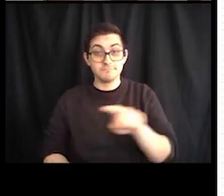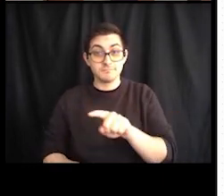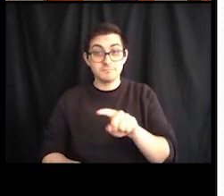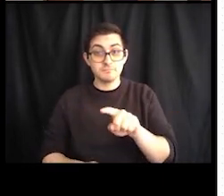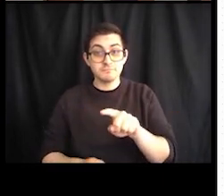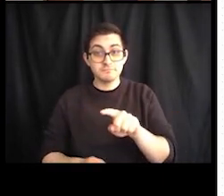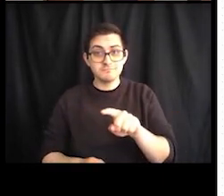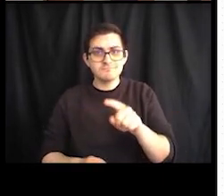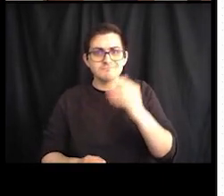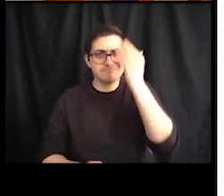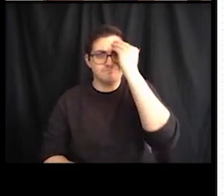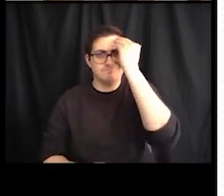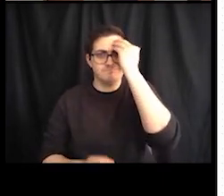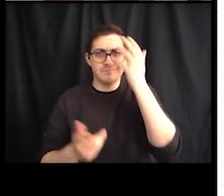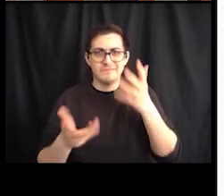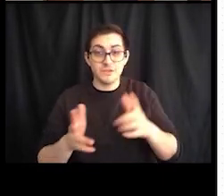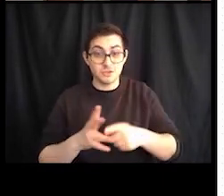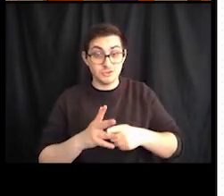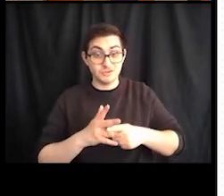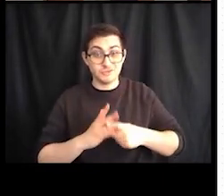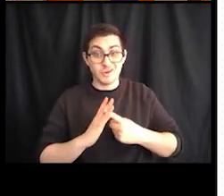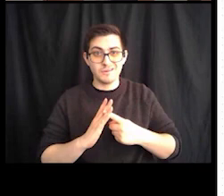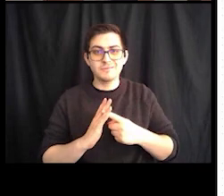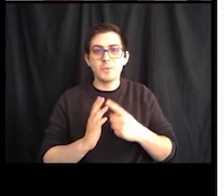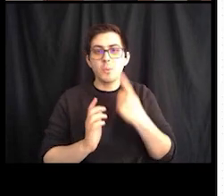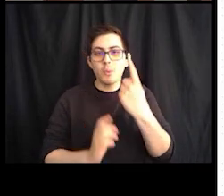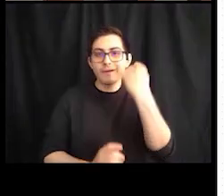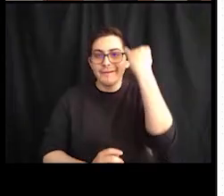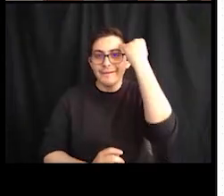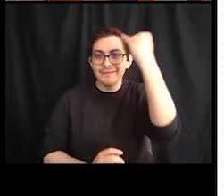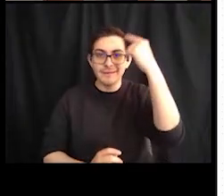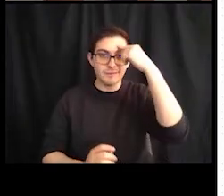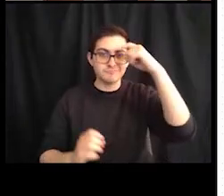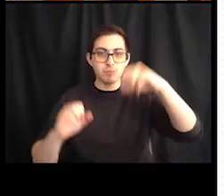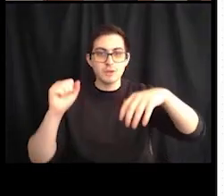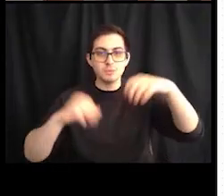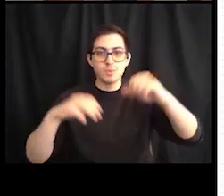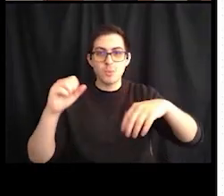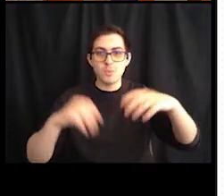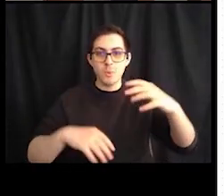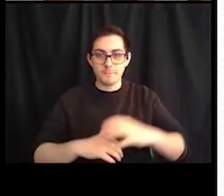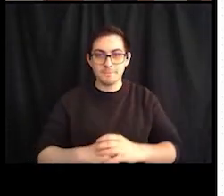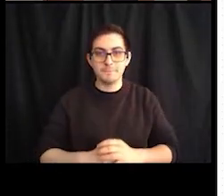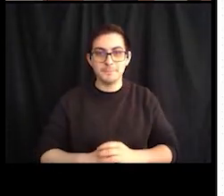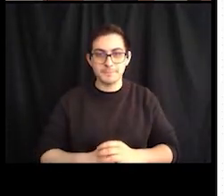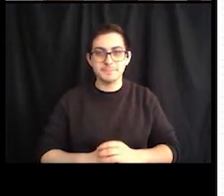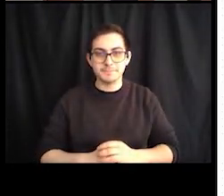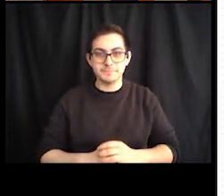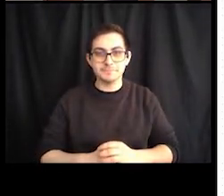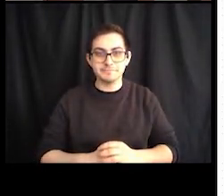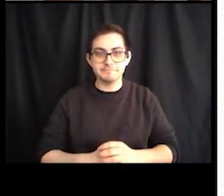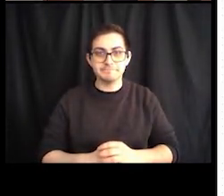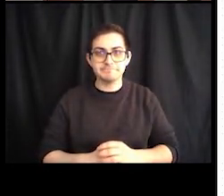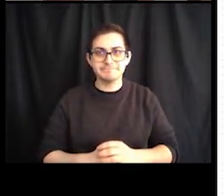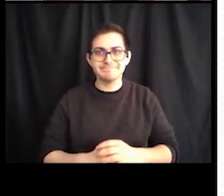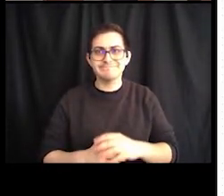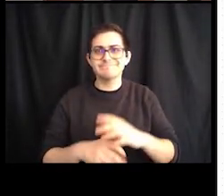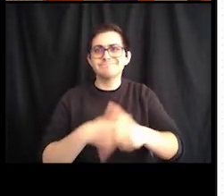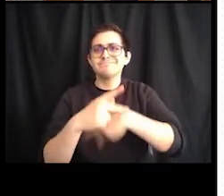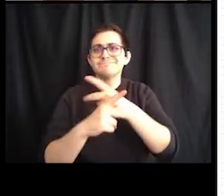that you start brainstorming. And maybe you're brainstorming what problems to solve, how to solve this.